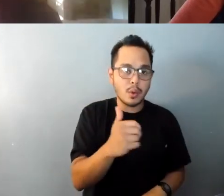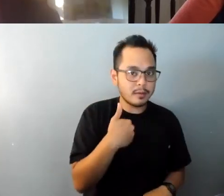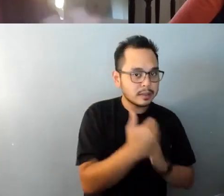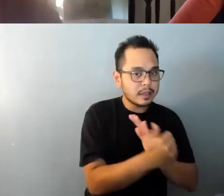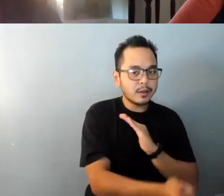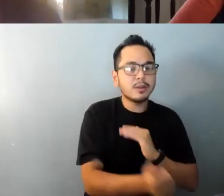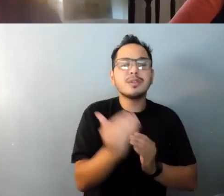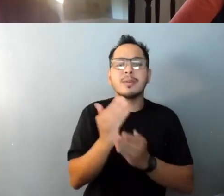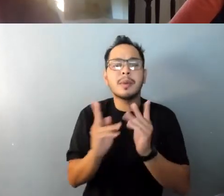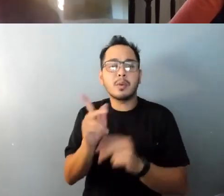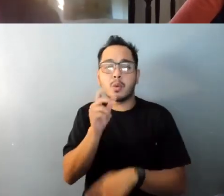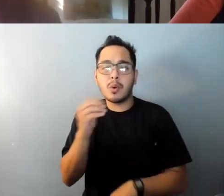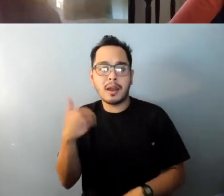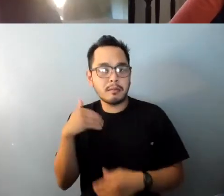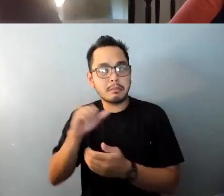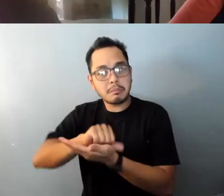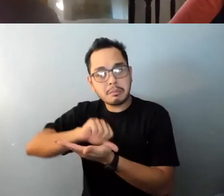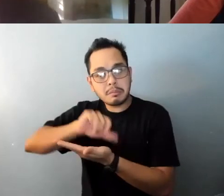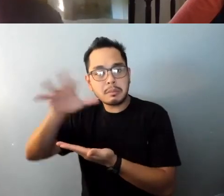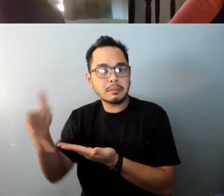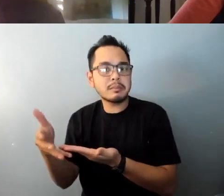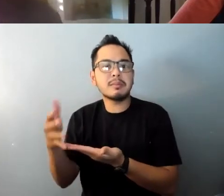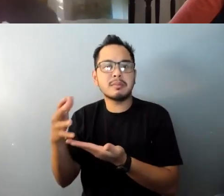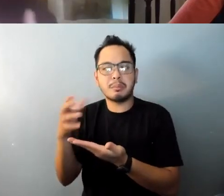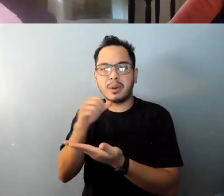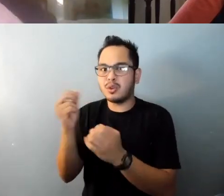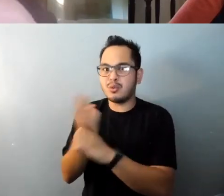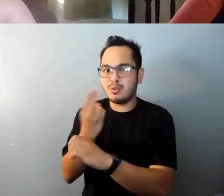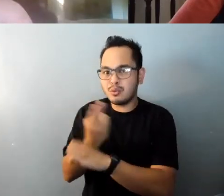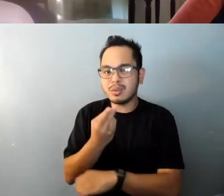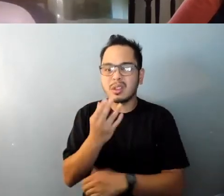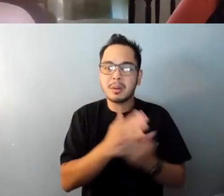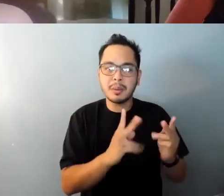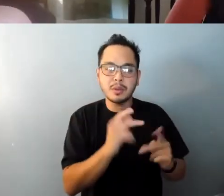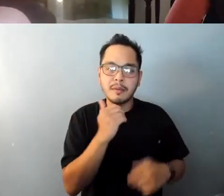people like Daisy who have plenty of it and choose not to use it. That is really cool, that is really similar